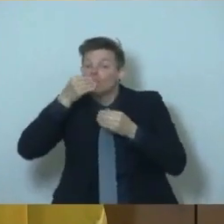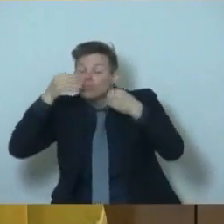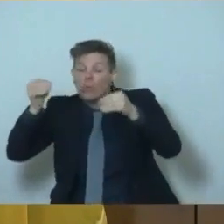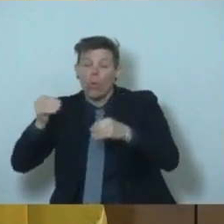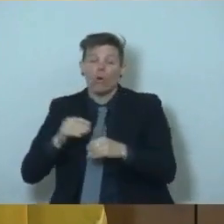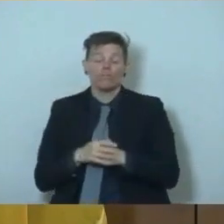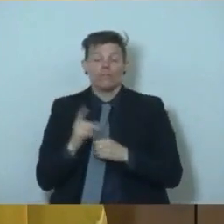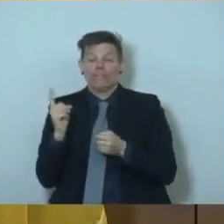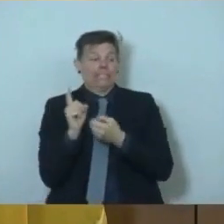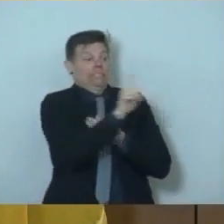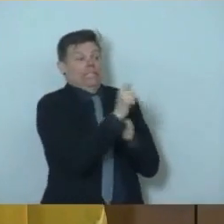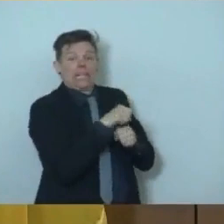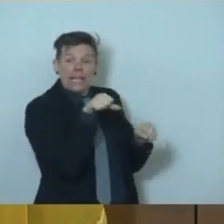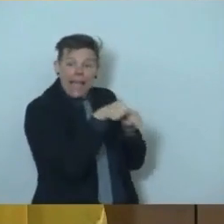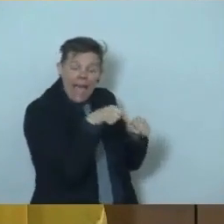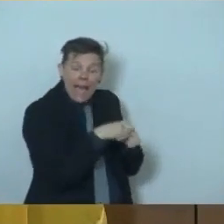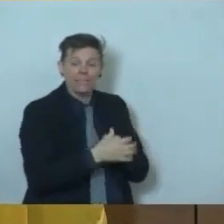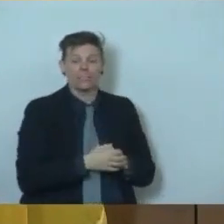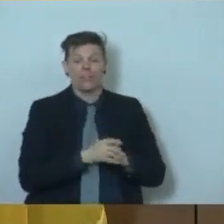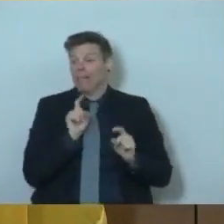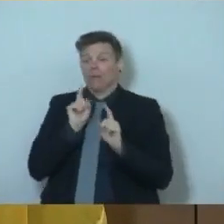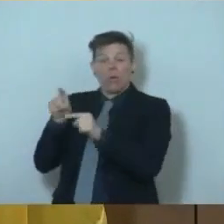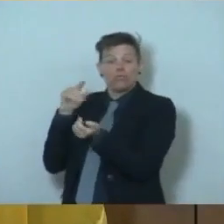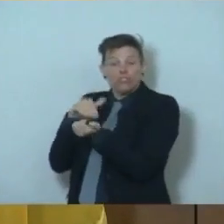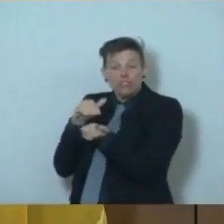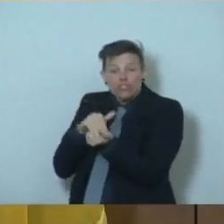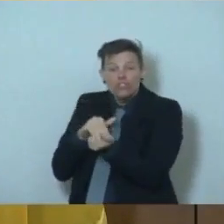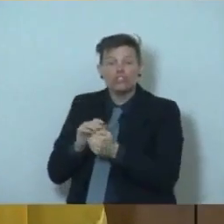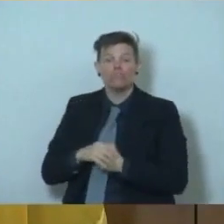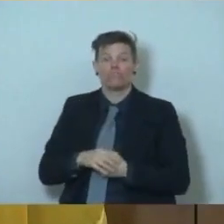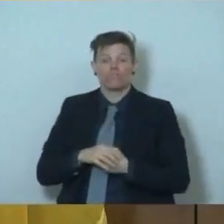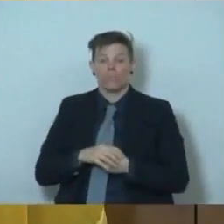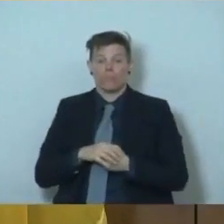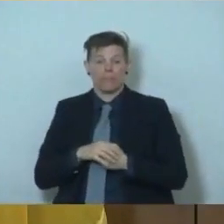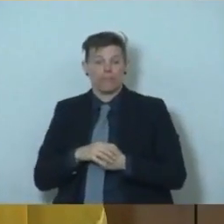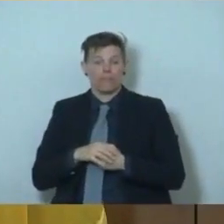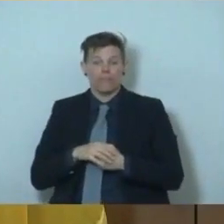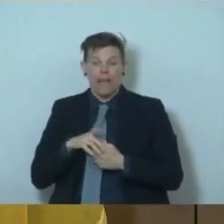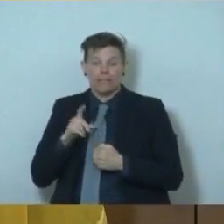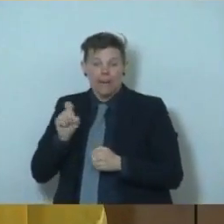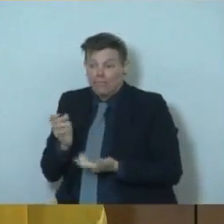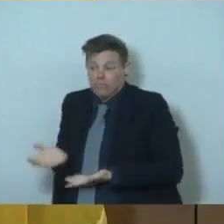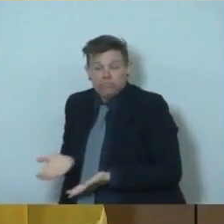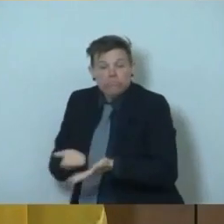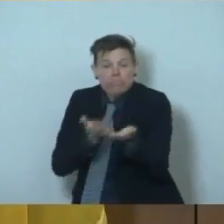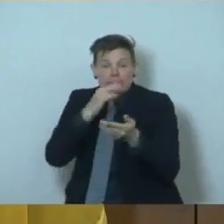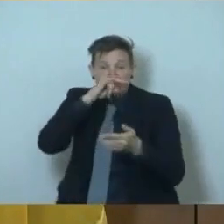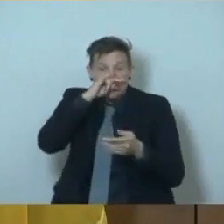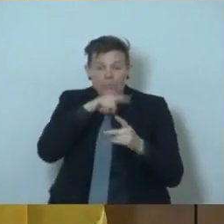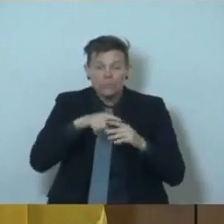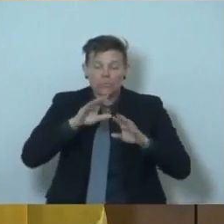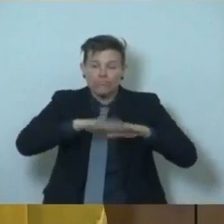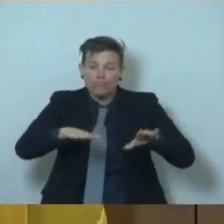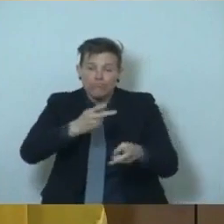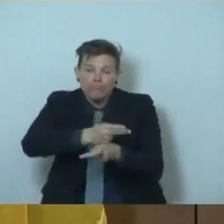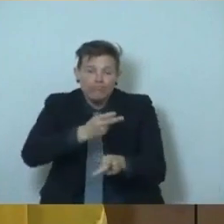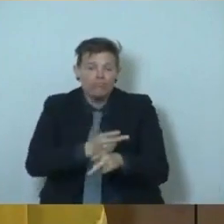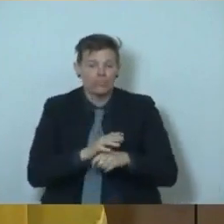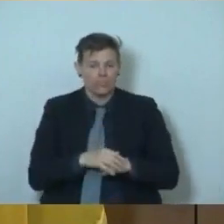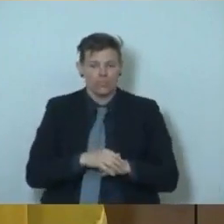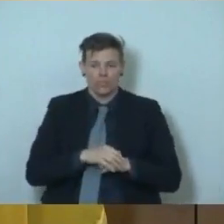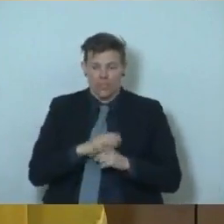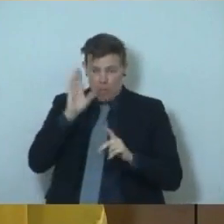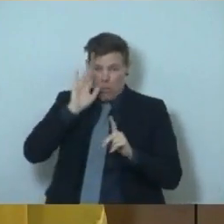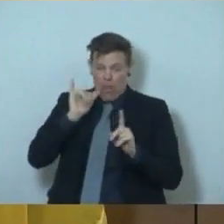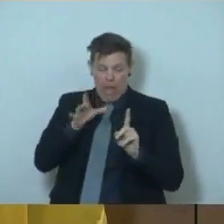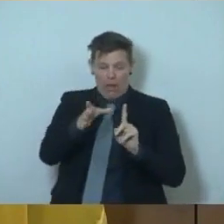AND HAVE TO PUT FUEL IN THEIR VEHICLES AND HAVE TO GET THEIR OWN MEDICAL CARE SERVICE AND HAVE TO TALK THEIR CHILDREN TO A CHILDCARE CENTER.